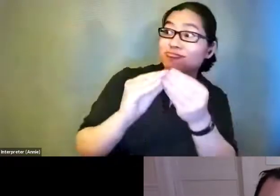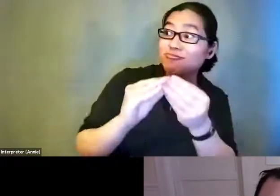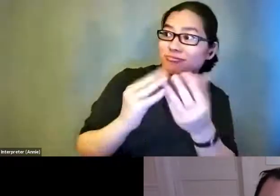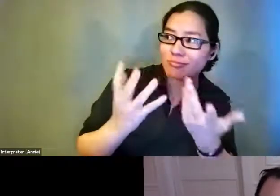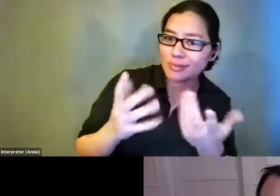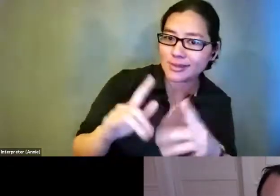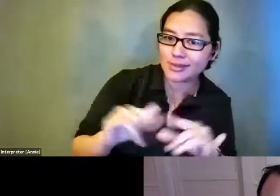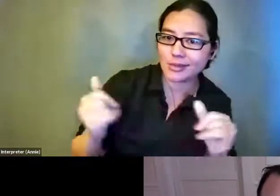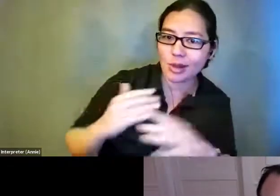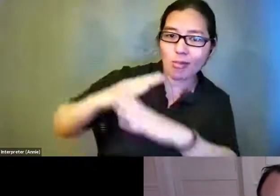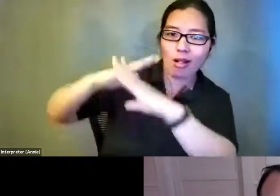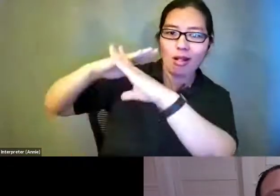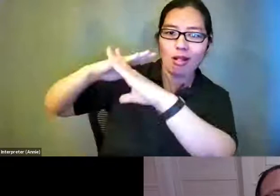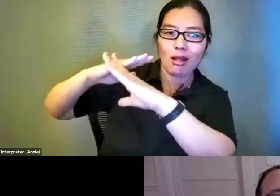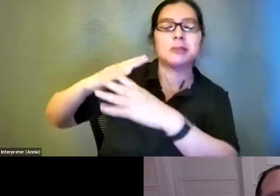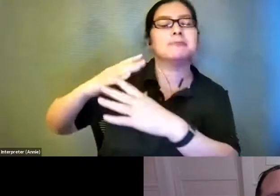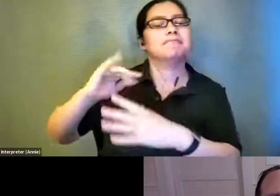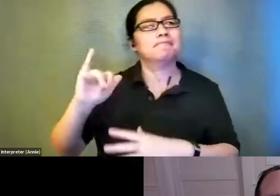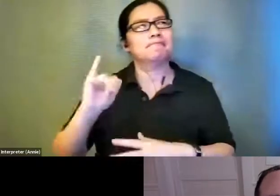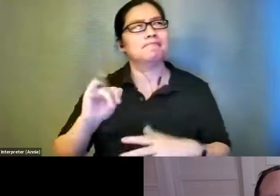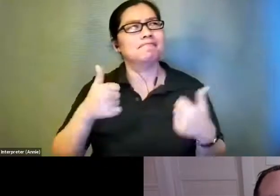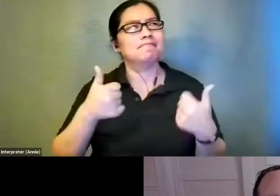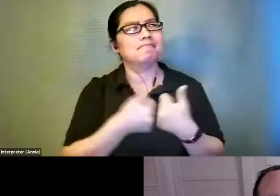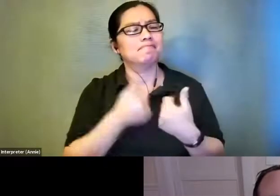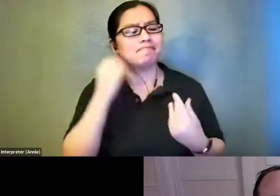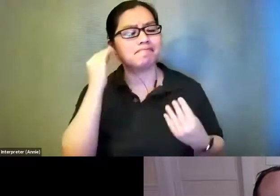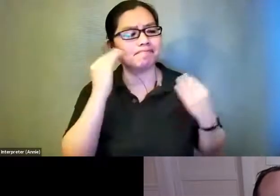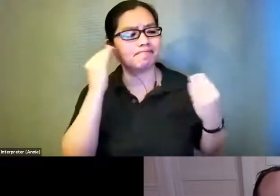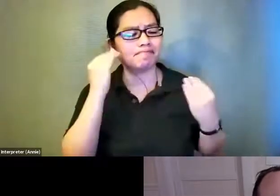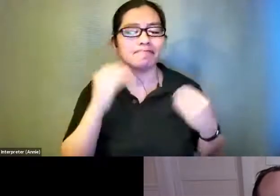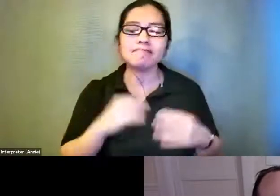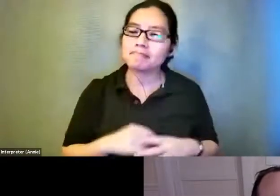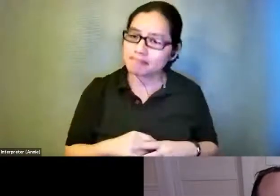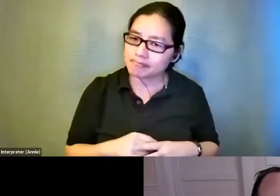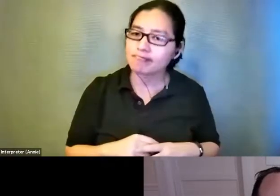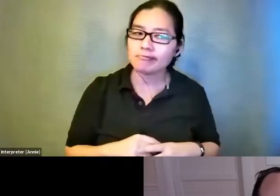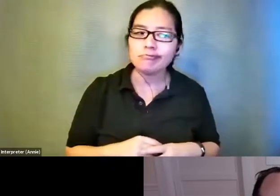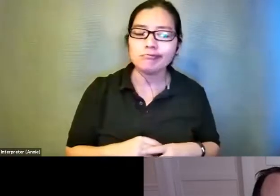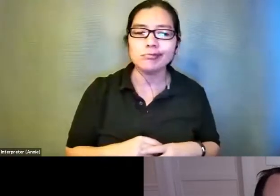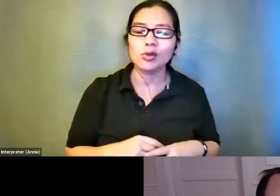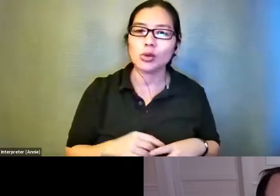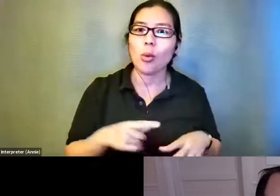this felt like a big challenge to me. As I was working on my dissertation I would collect